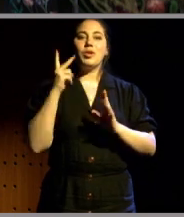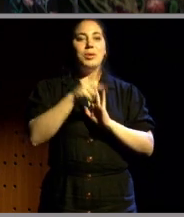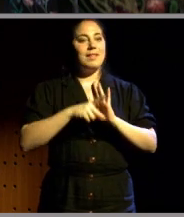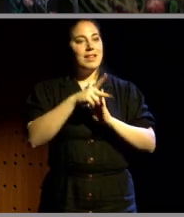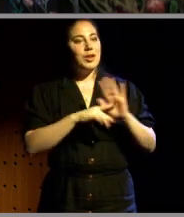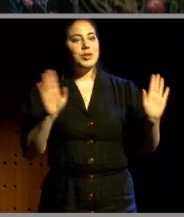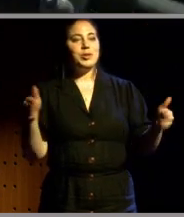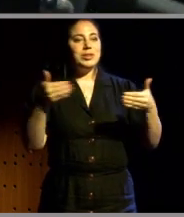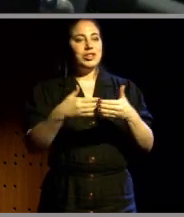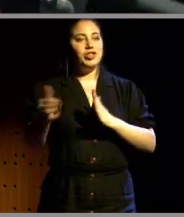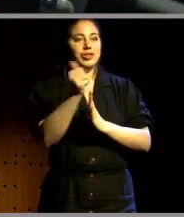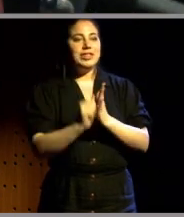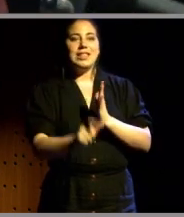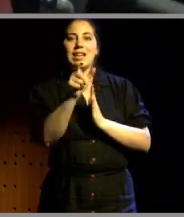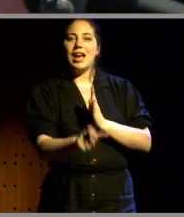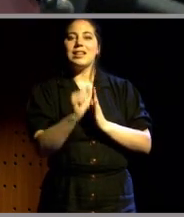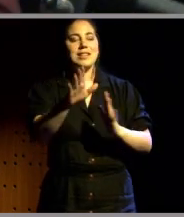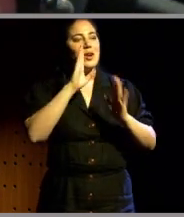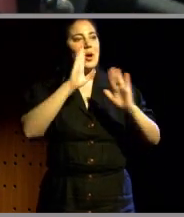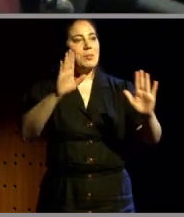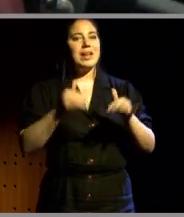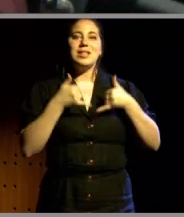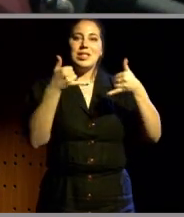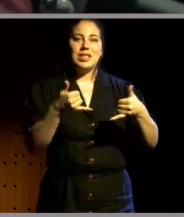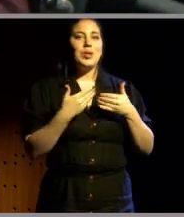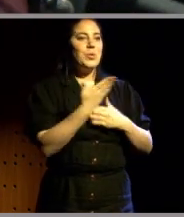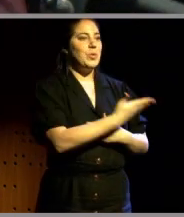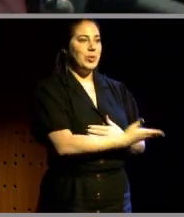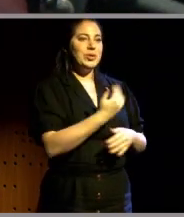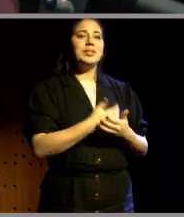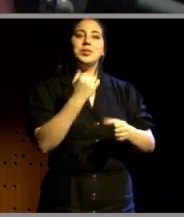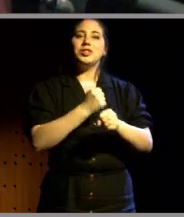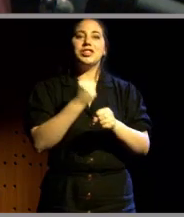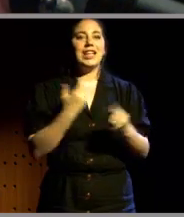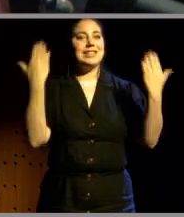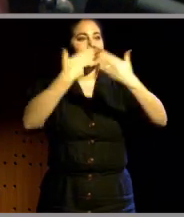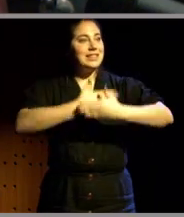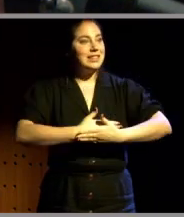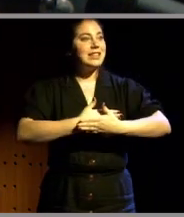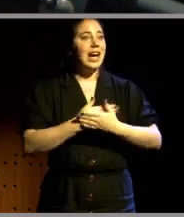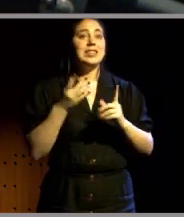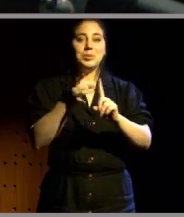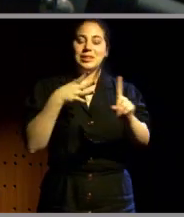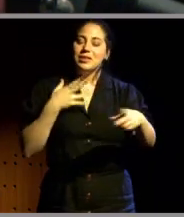the artists and their beautiful awards, the ceramic pieces that they've created tonight for the award's recipients.